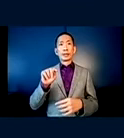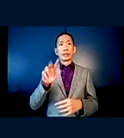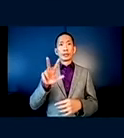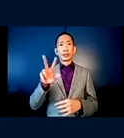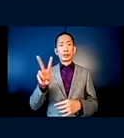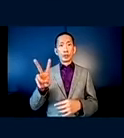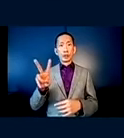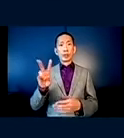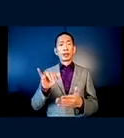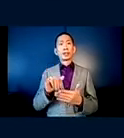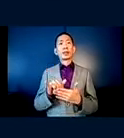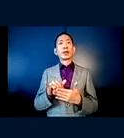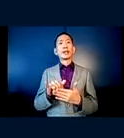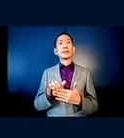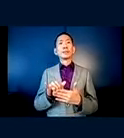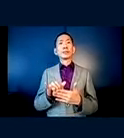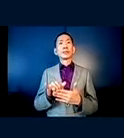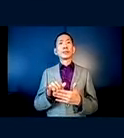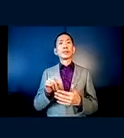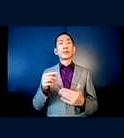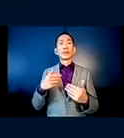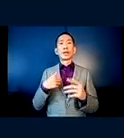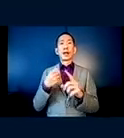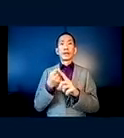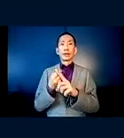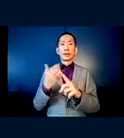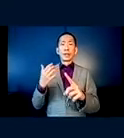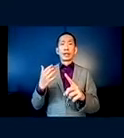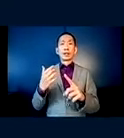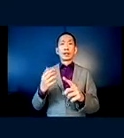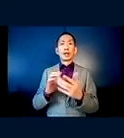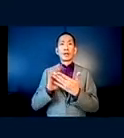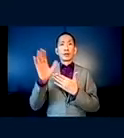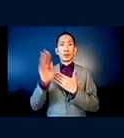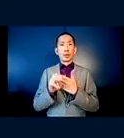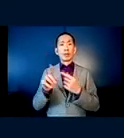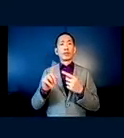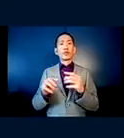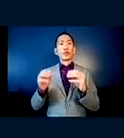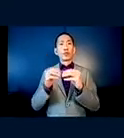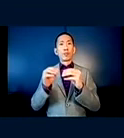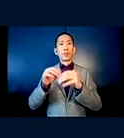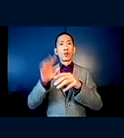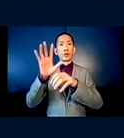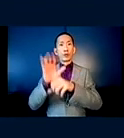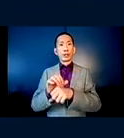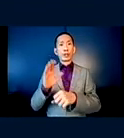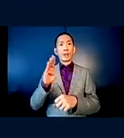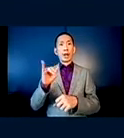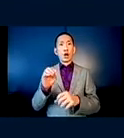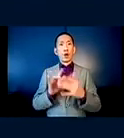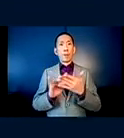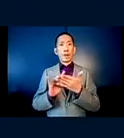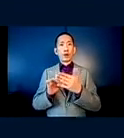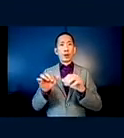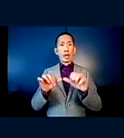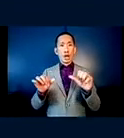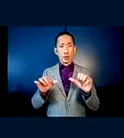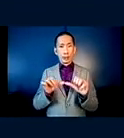VICE VERSA, BEHAVIOR AND SOCIAL SCIENCE T32s IN WHICH THERE'S AN EXPANSION OF CURRICULA INTO